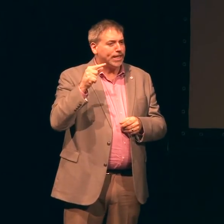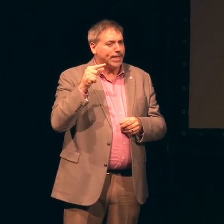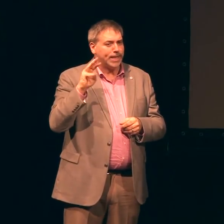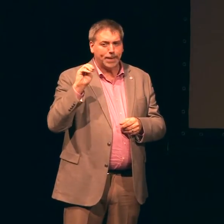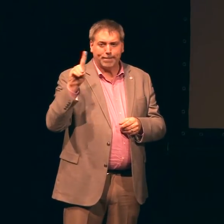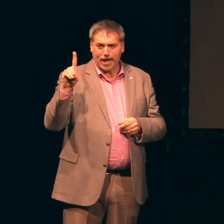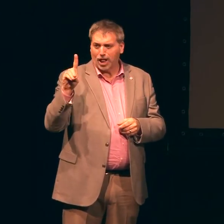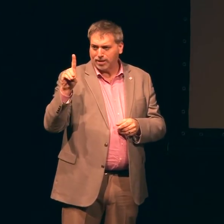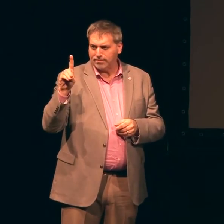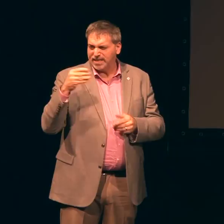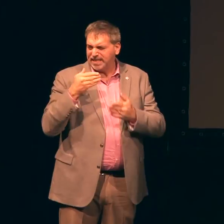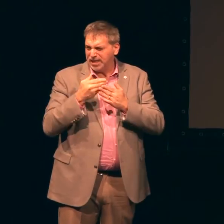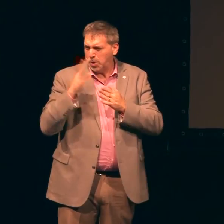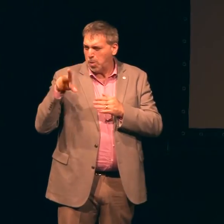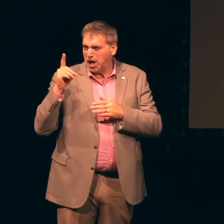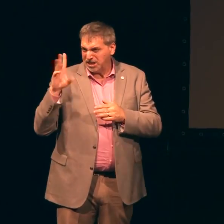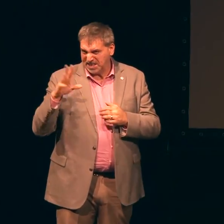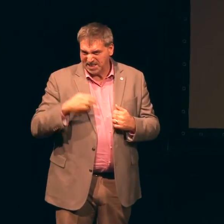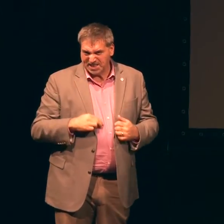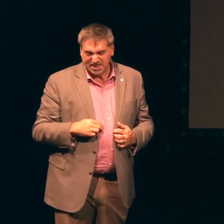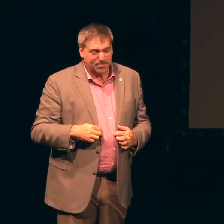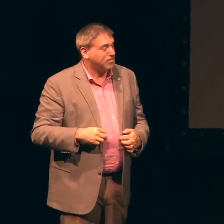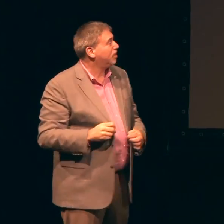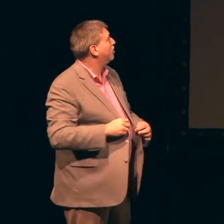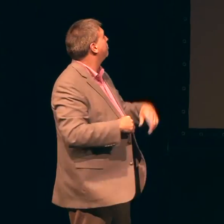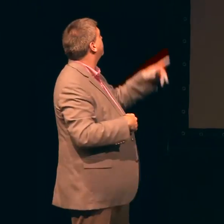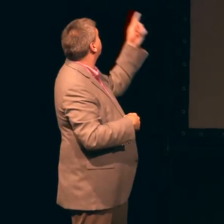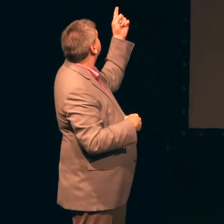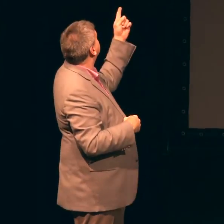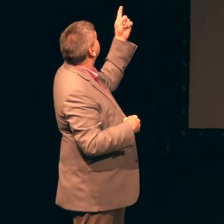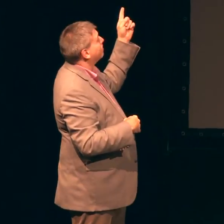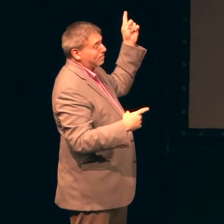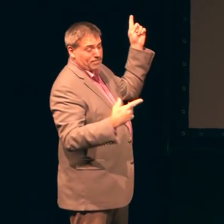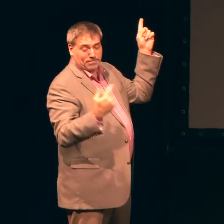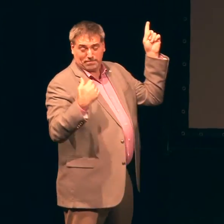springs Maryland, it's close to Washington, D.